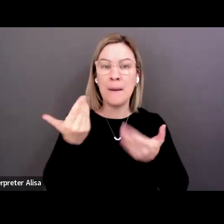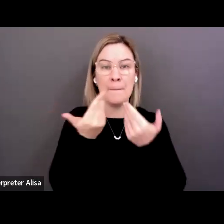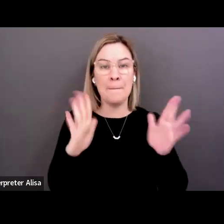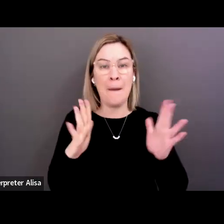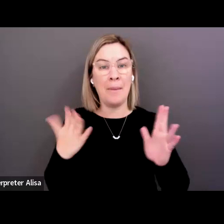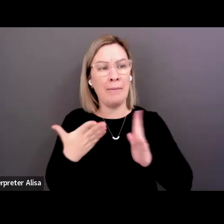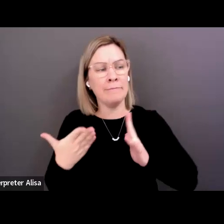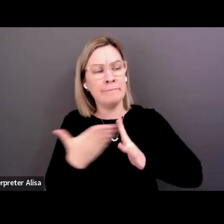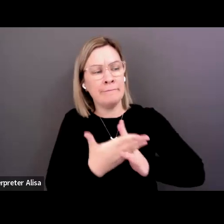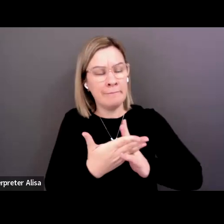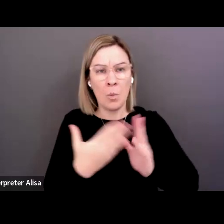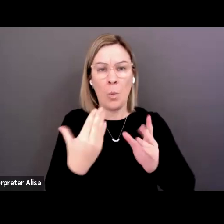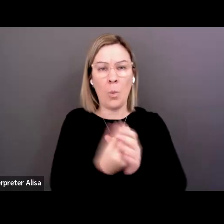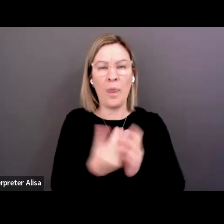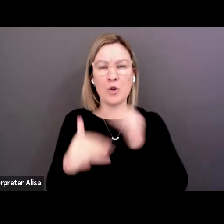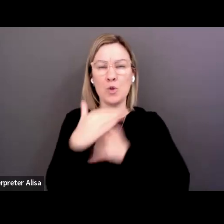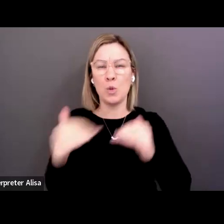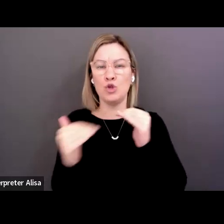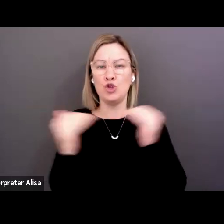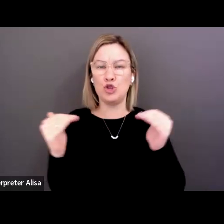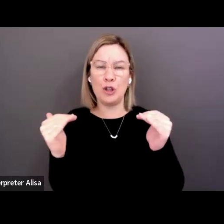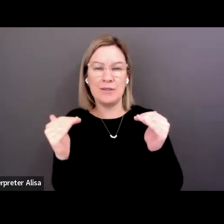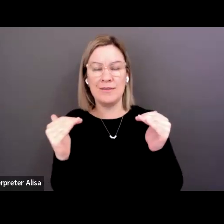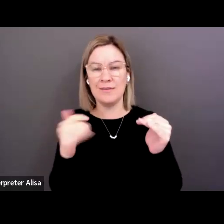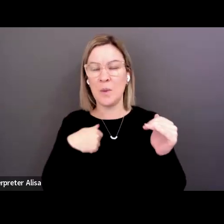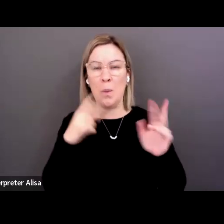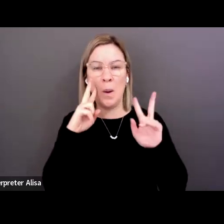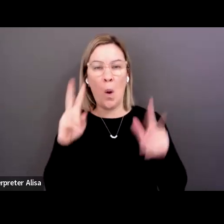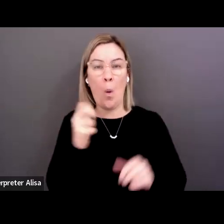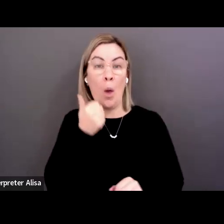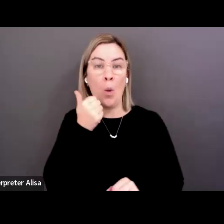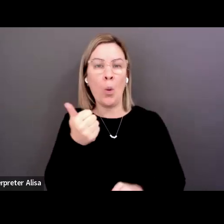for 25 years, called pvi collective. We make participatory performances and